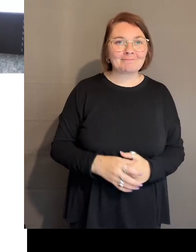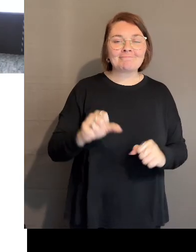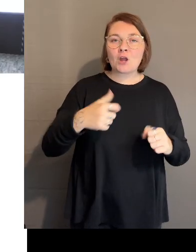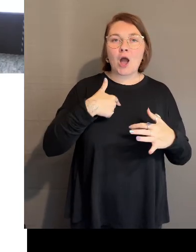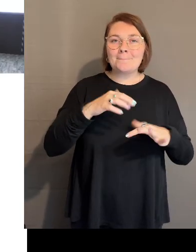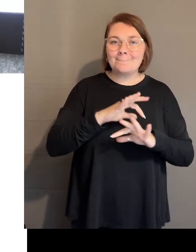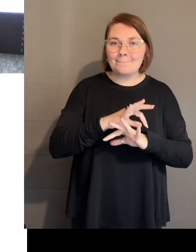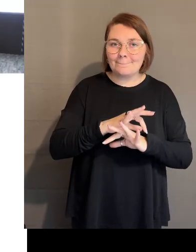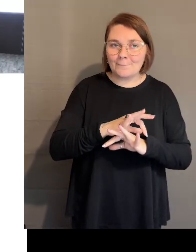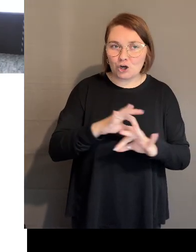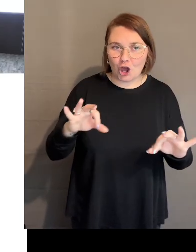Yeah, I'm not…